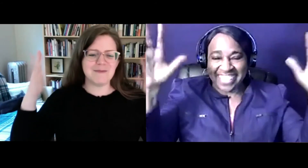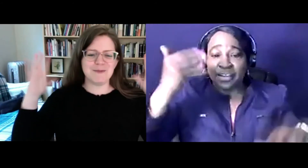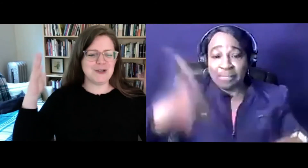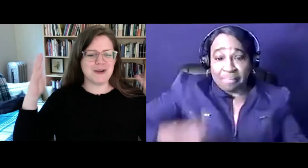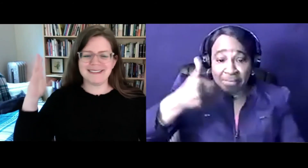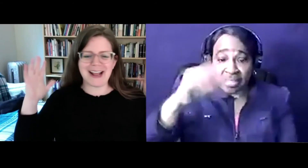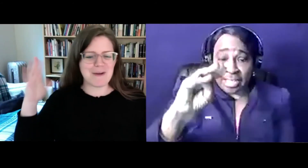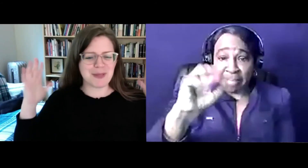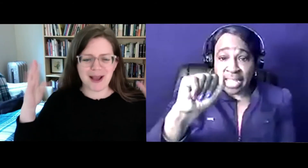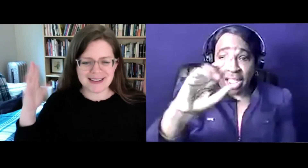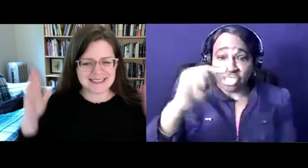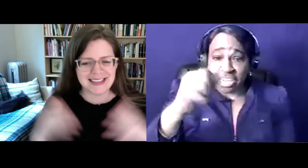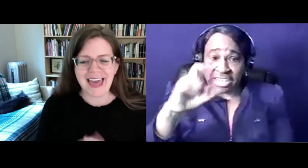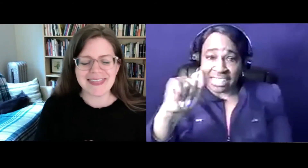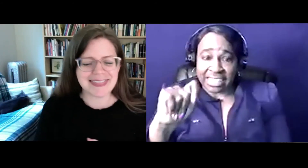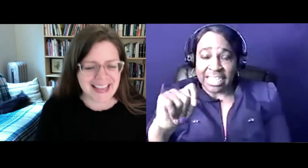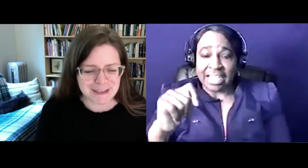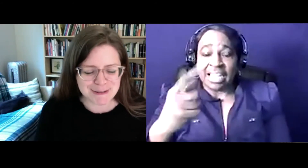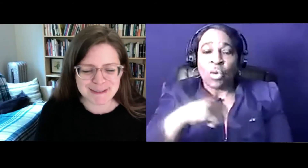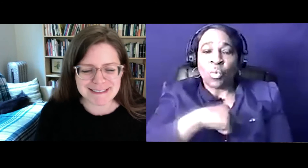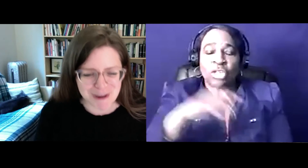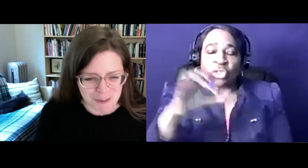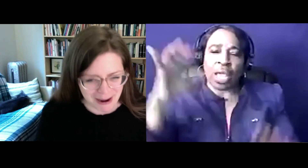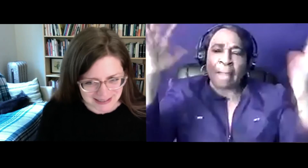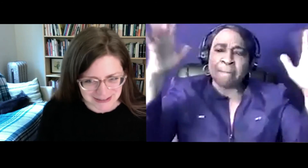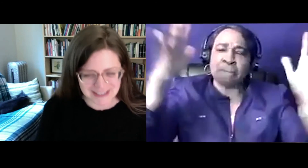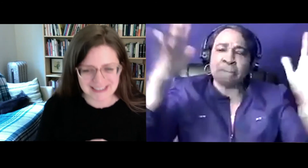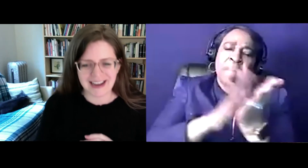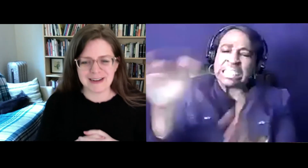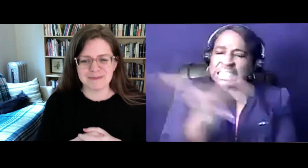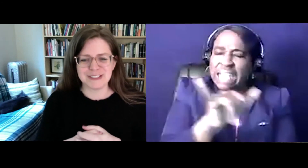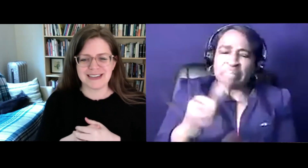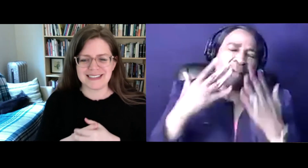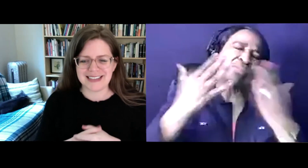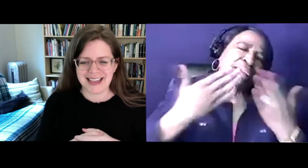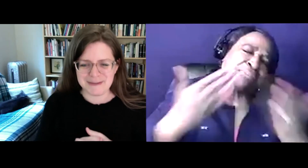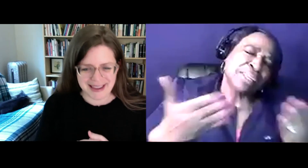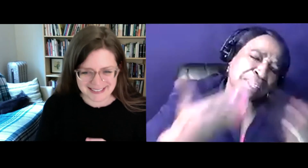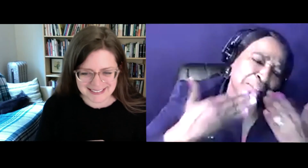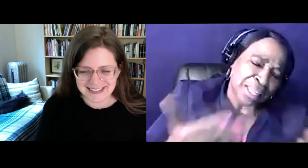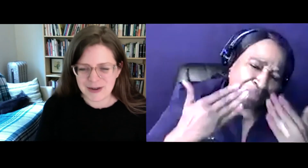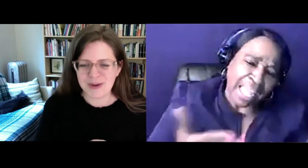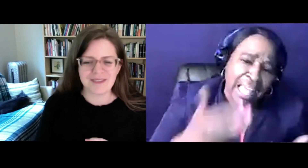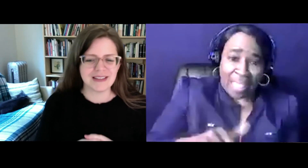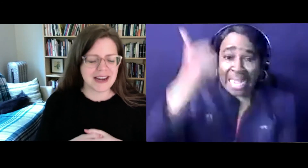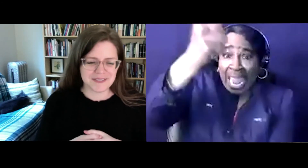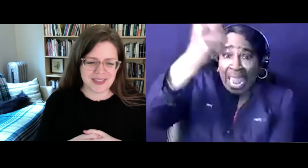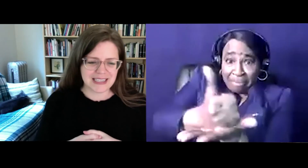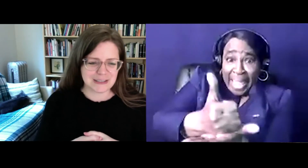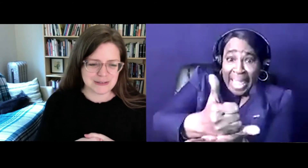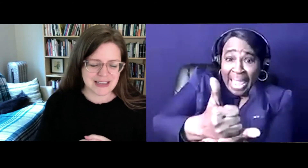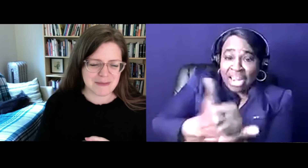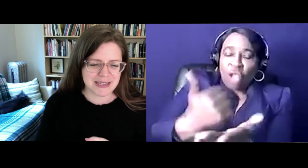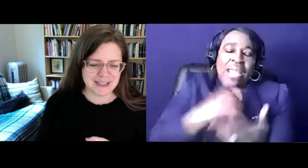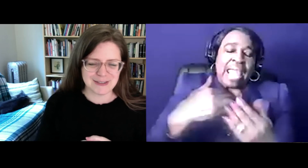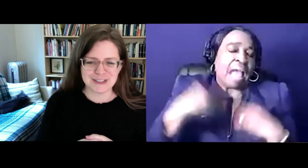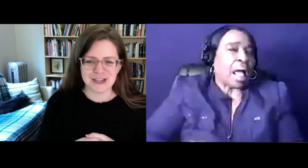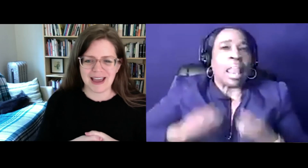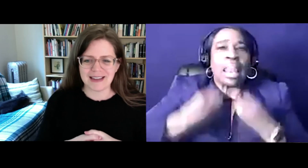Margaret Fink (she/her): This is Margaret again. We're doing, like, applause. Thank you so much. Jeanette said, "Amen." We have a lot of "thank you"s coming into the chat.